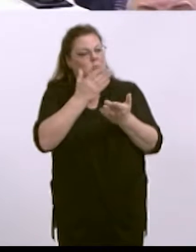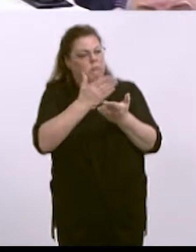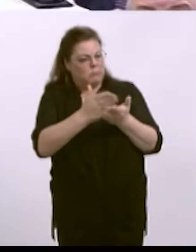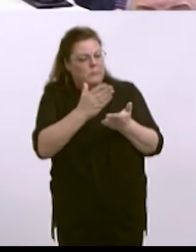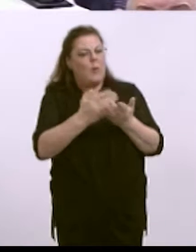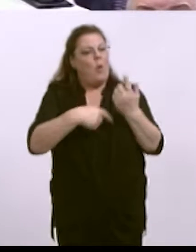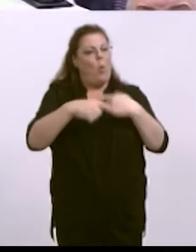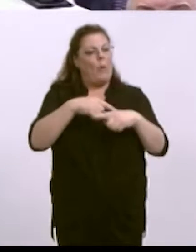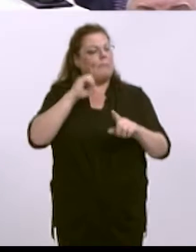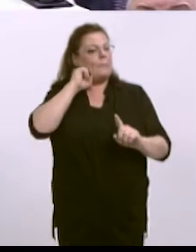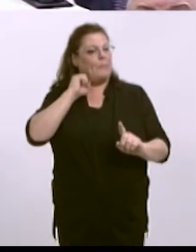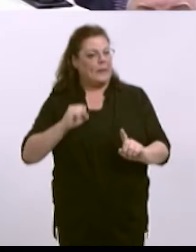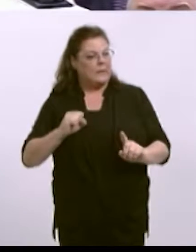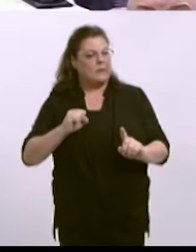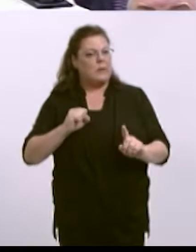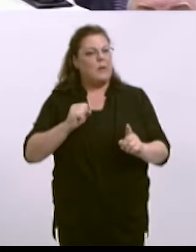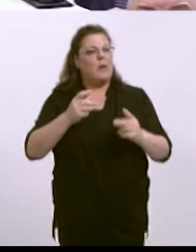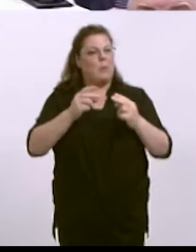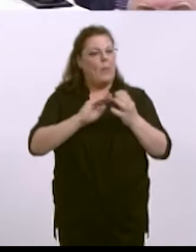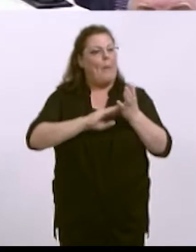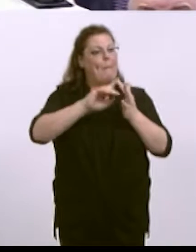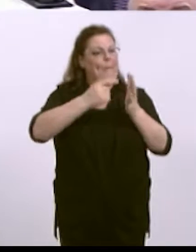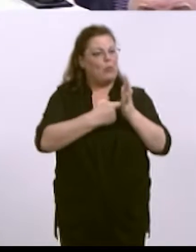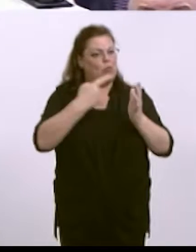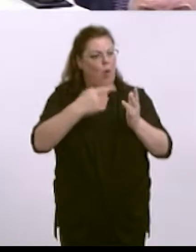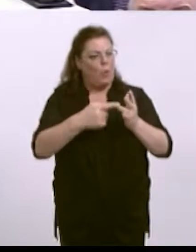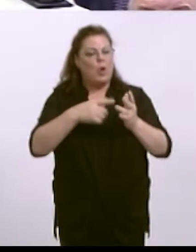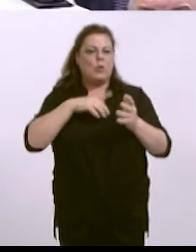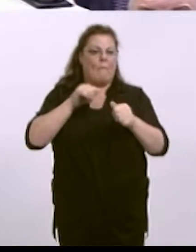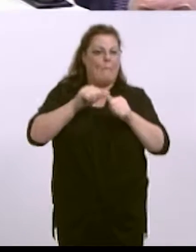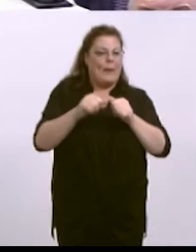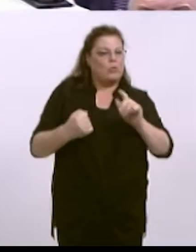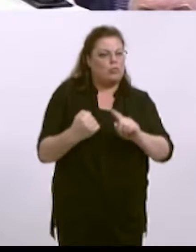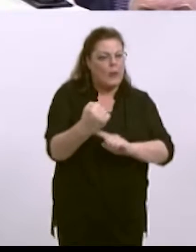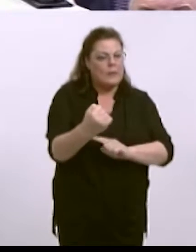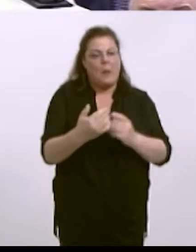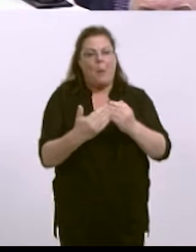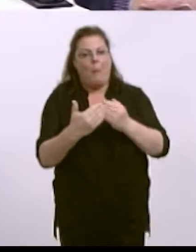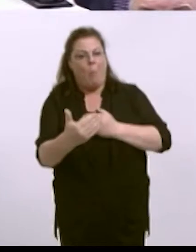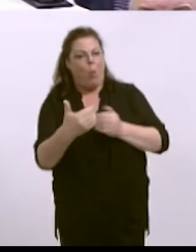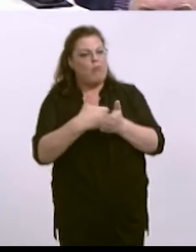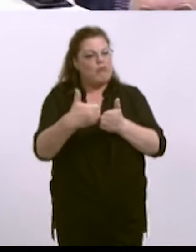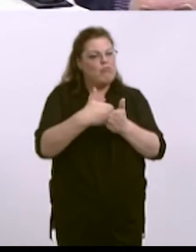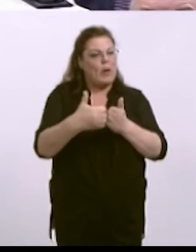are absolutely committed, via the metro system, to deliver better frequency and better trains for the people of the Rhondda Fawr on all the Valleys lines.